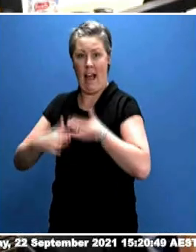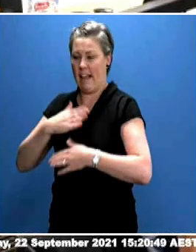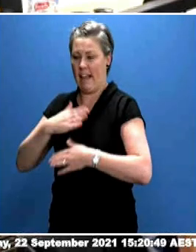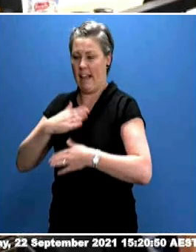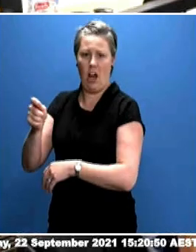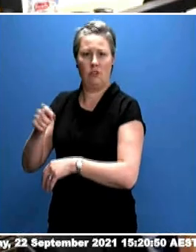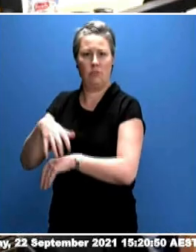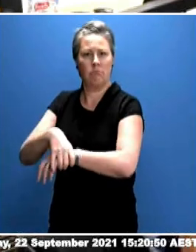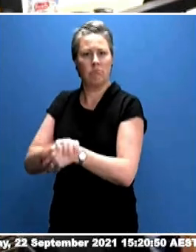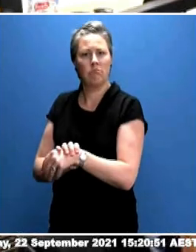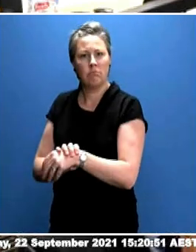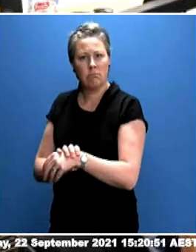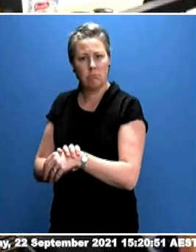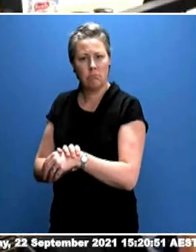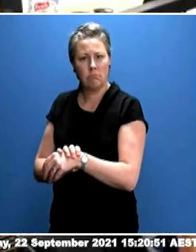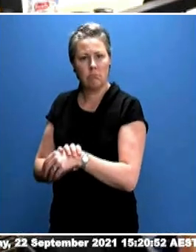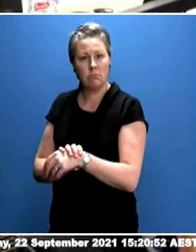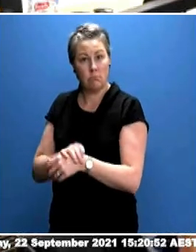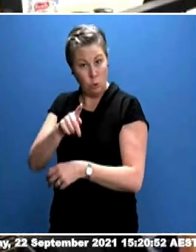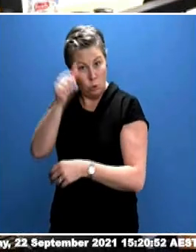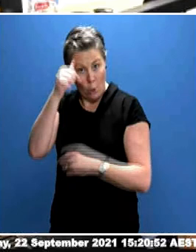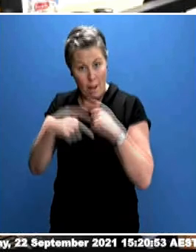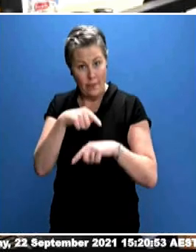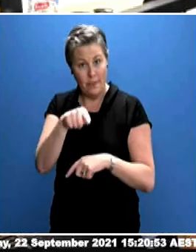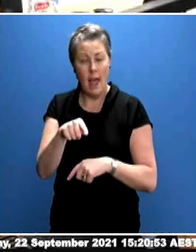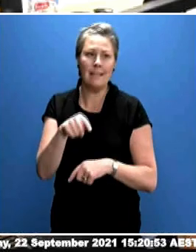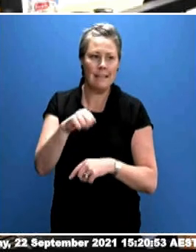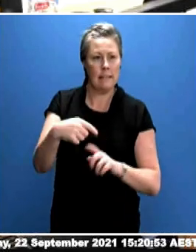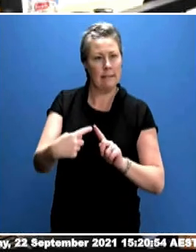In the last five years we understand there has been one instance